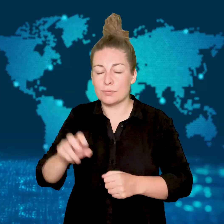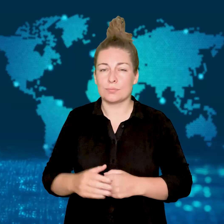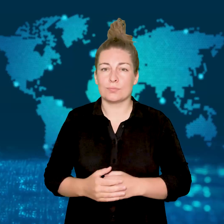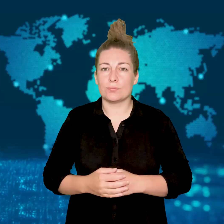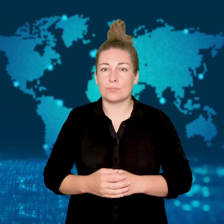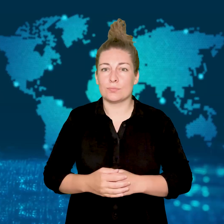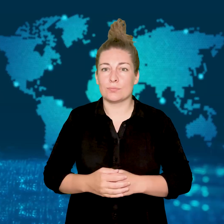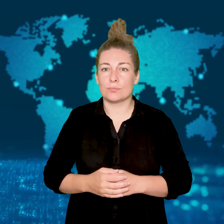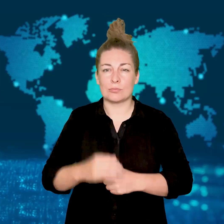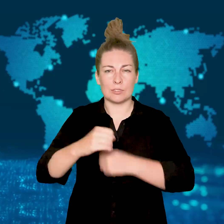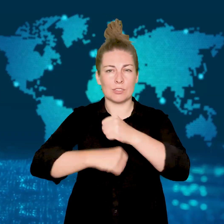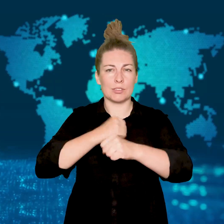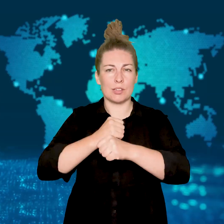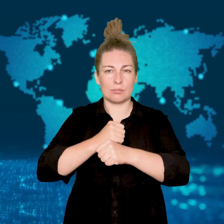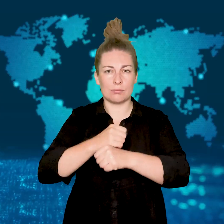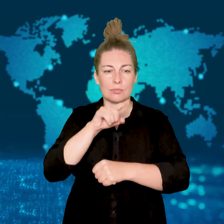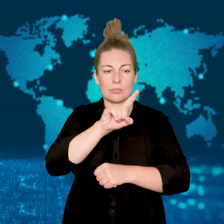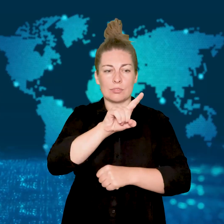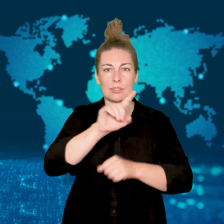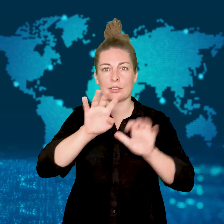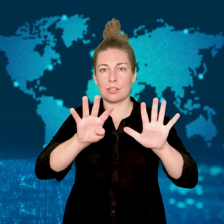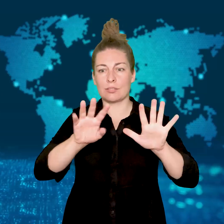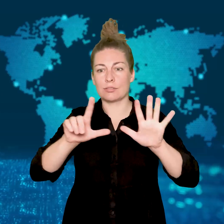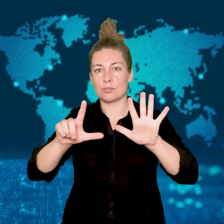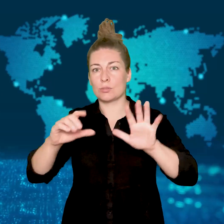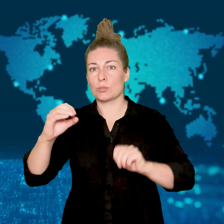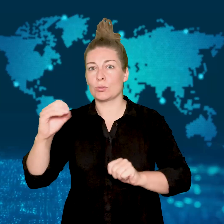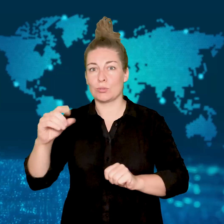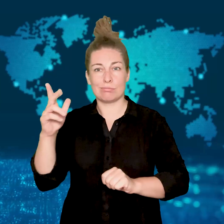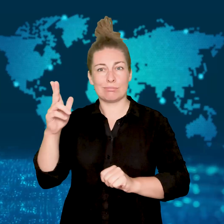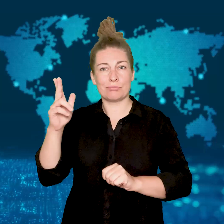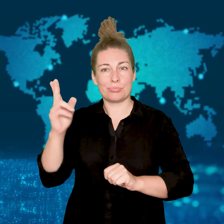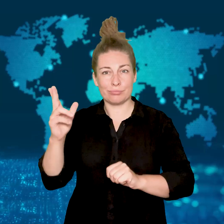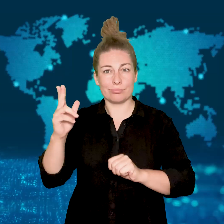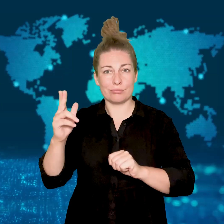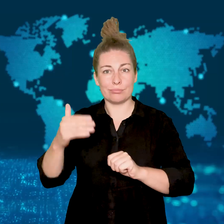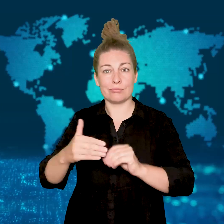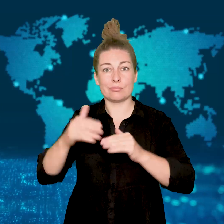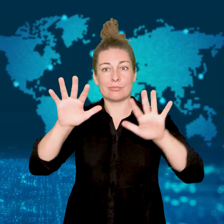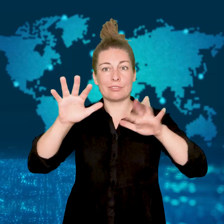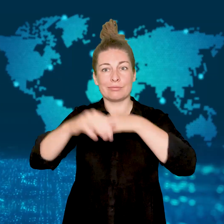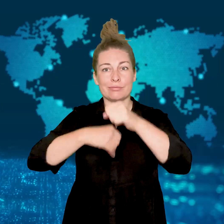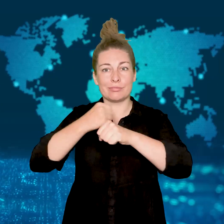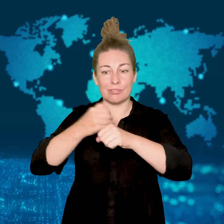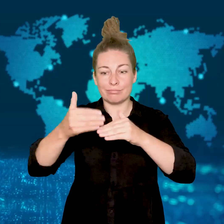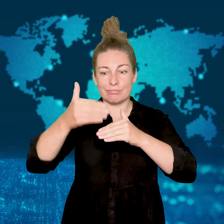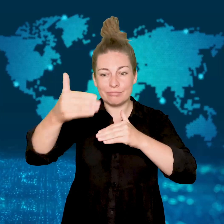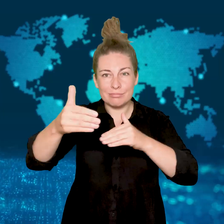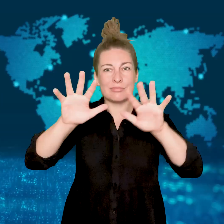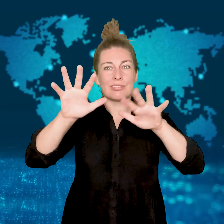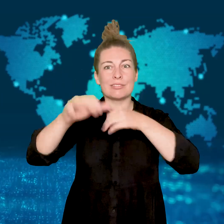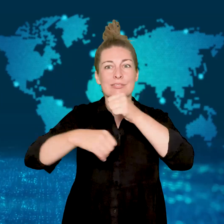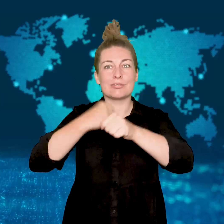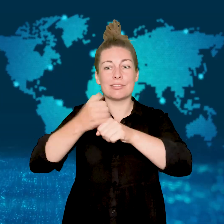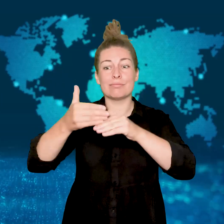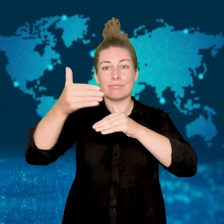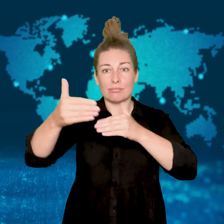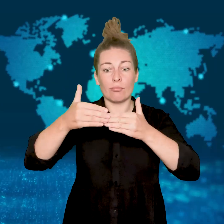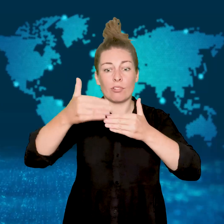This cost has quadrupled every ten years since 1970.